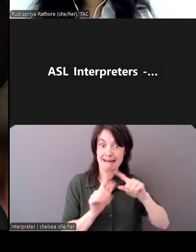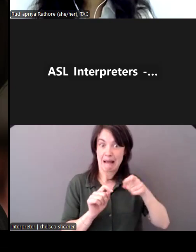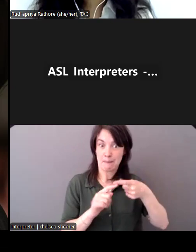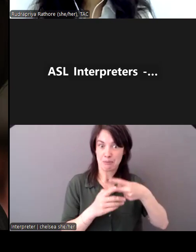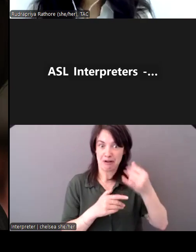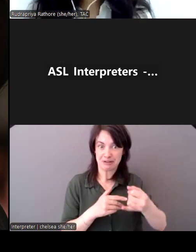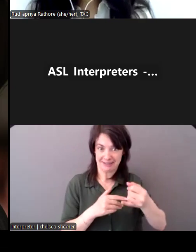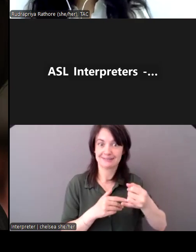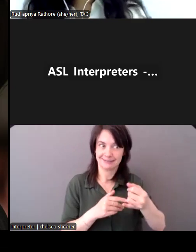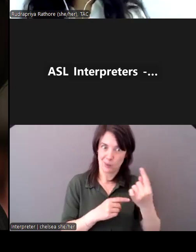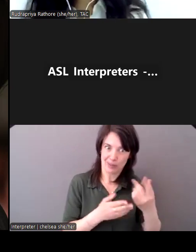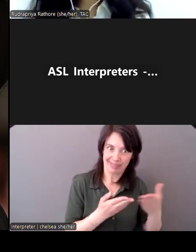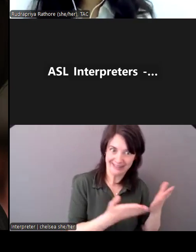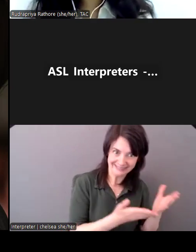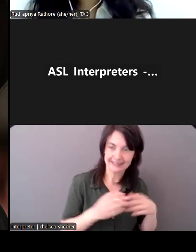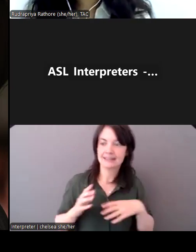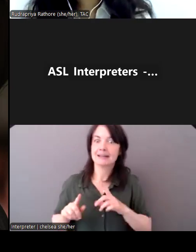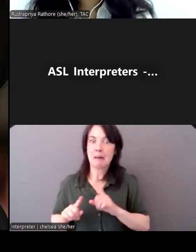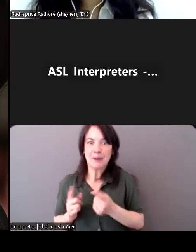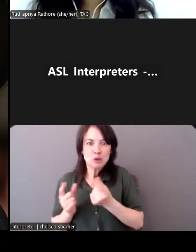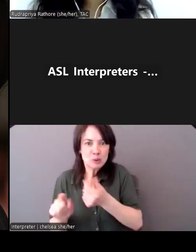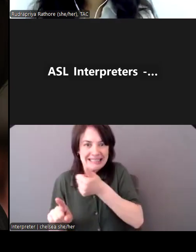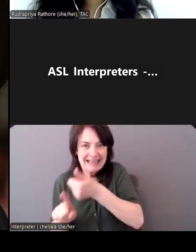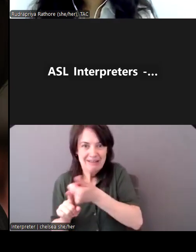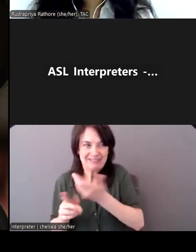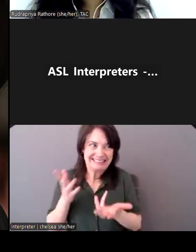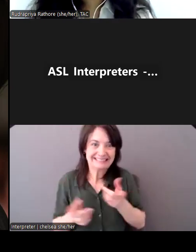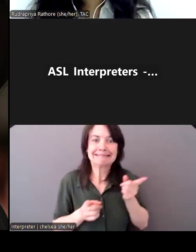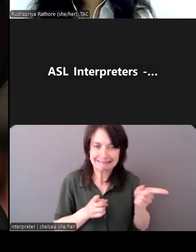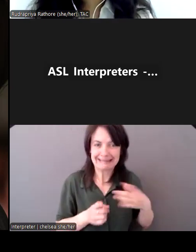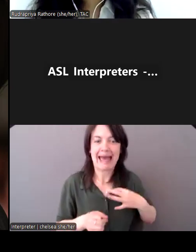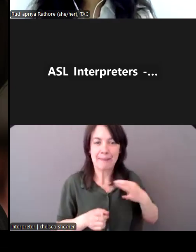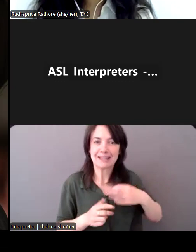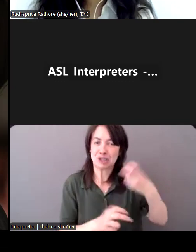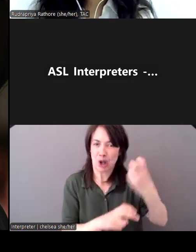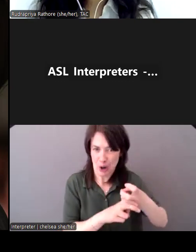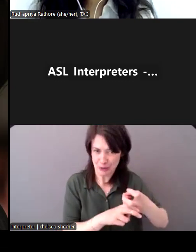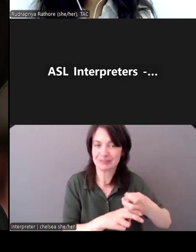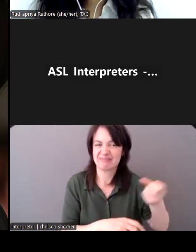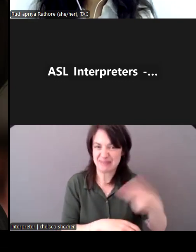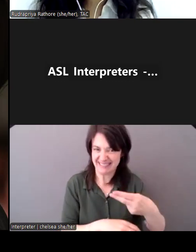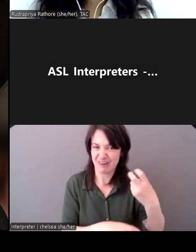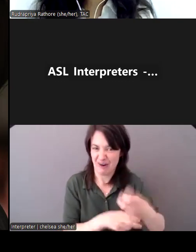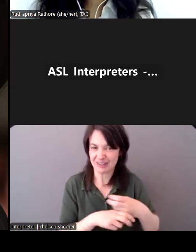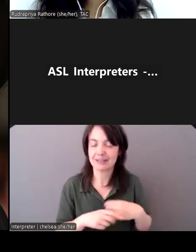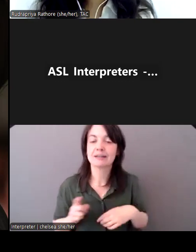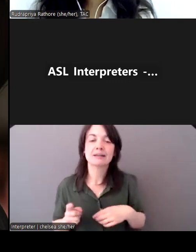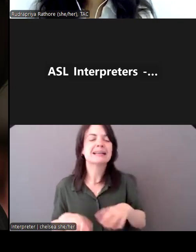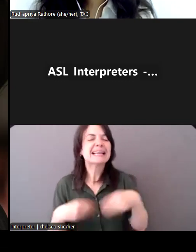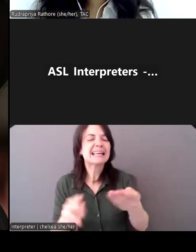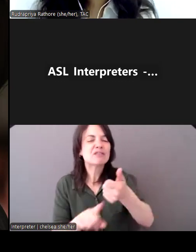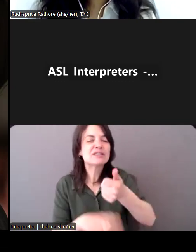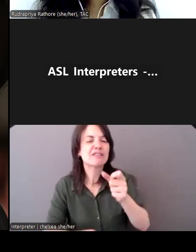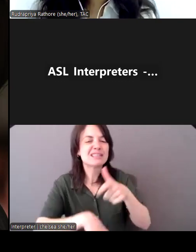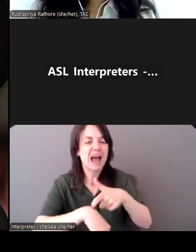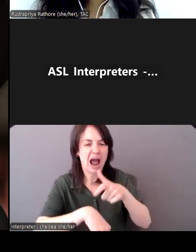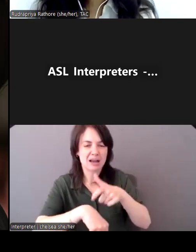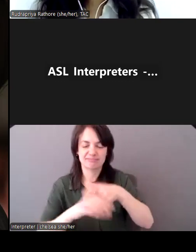writing the project itself um so you want to make sure that you have time to do that you want to use